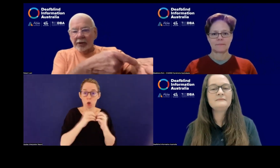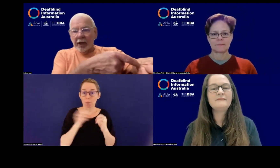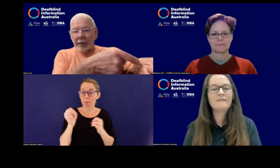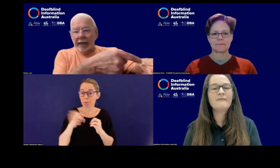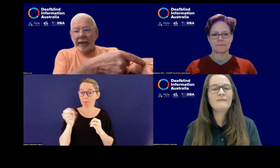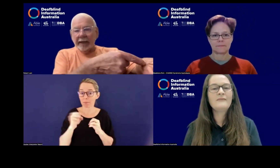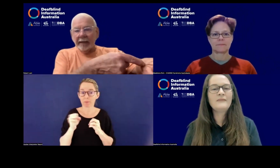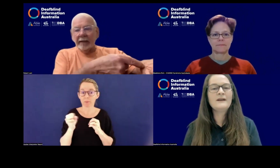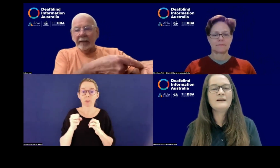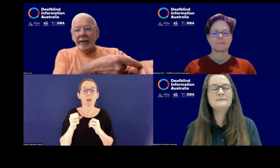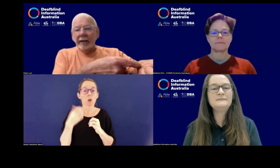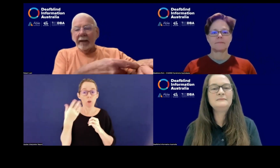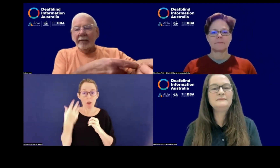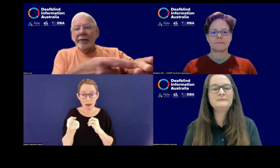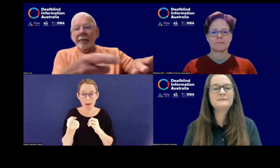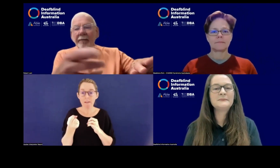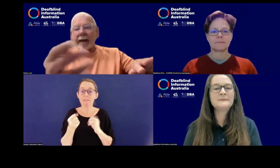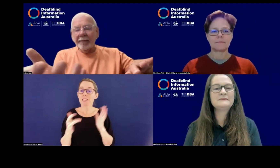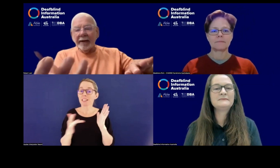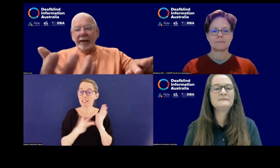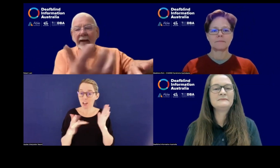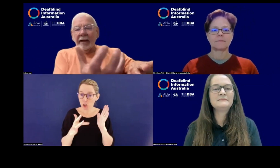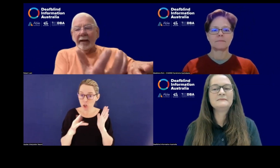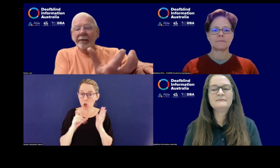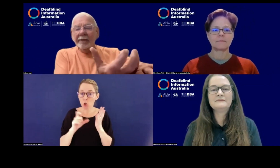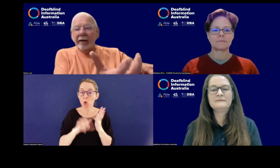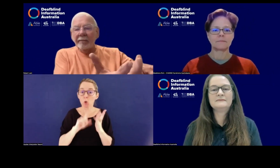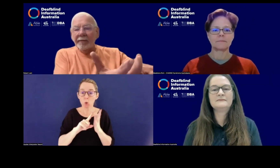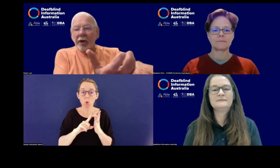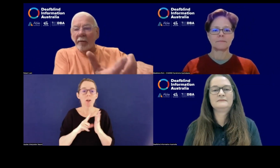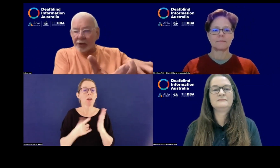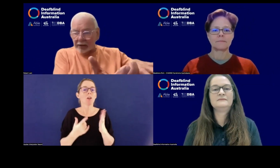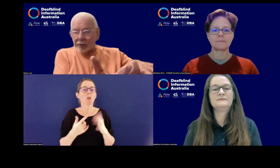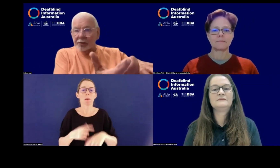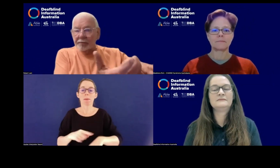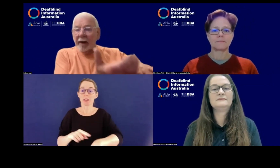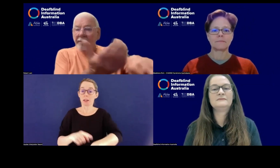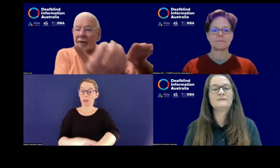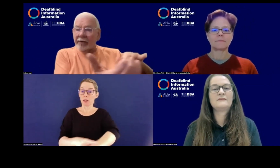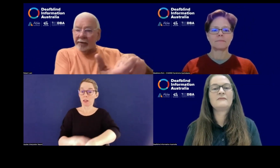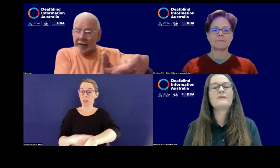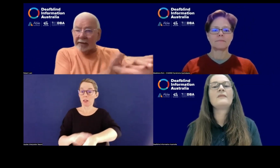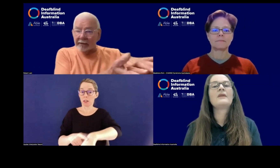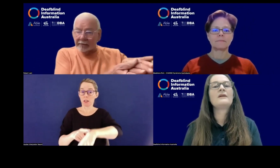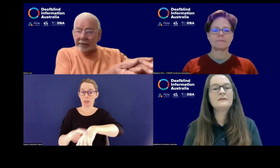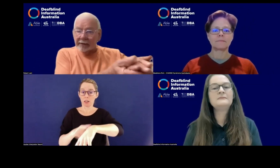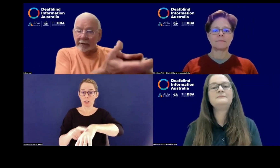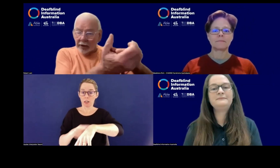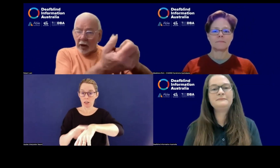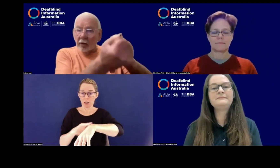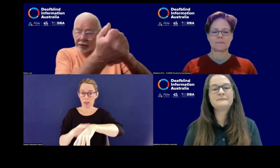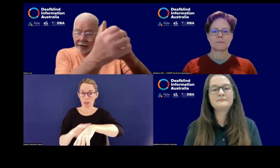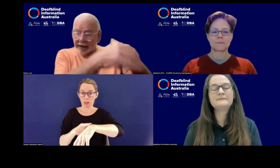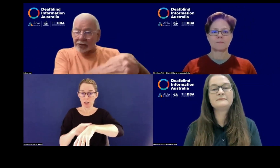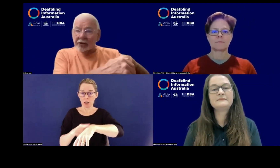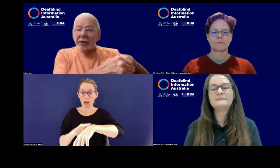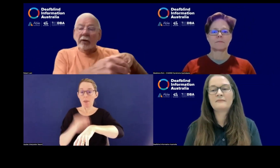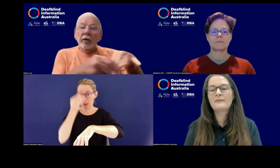to go in here, and then there may be the object, which might be the needle to hold and touch,